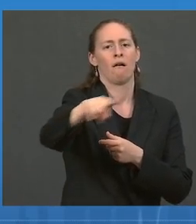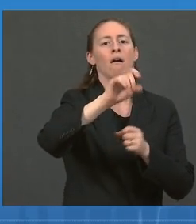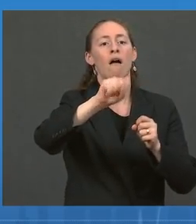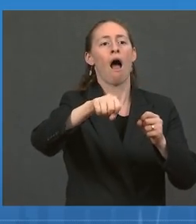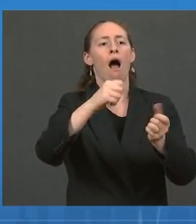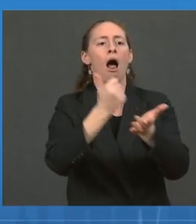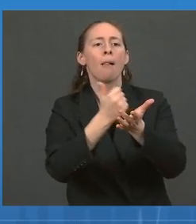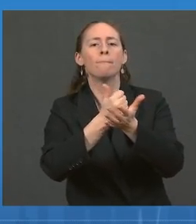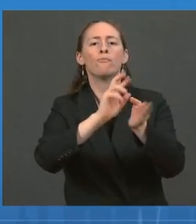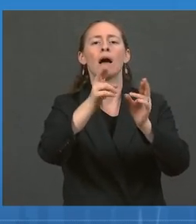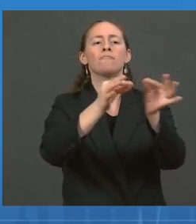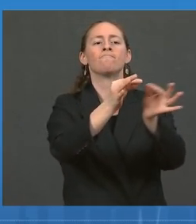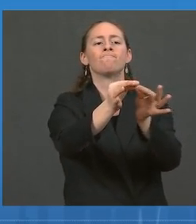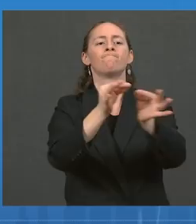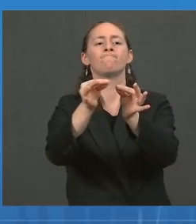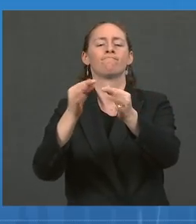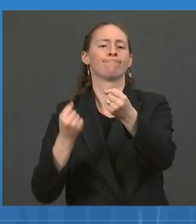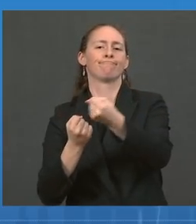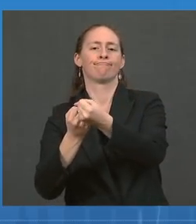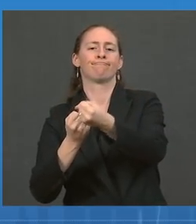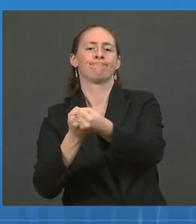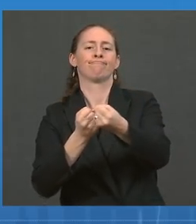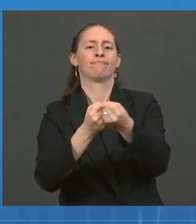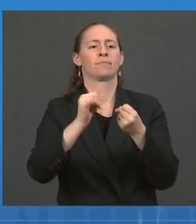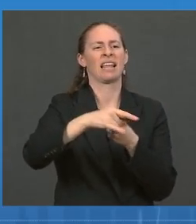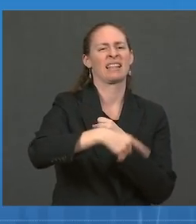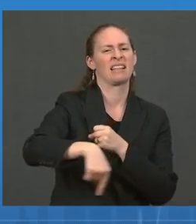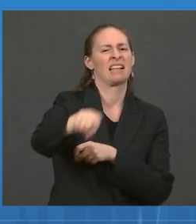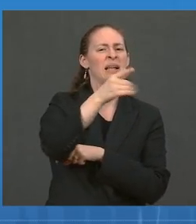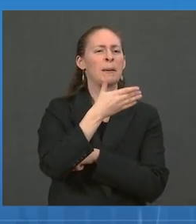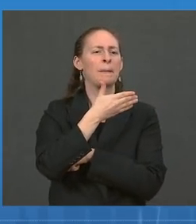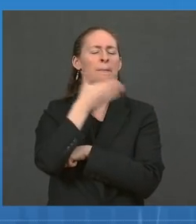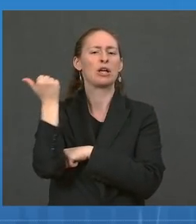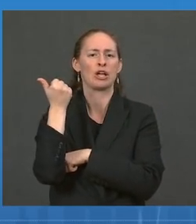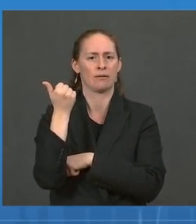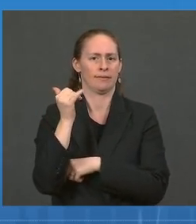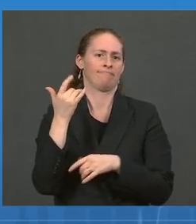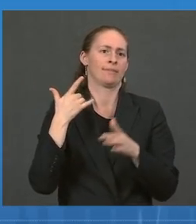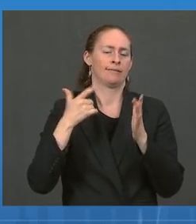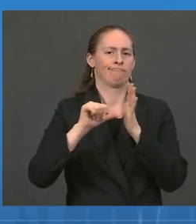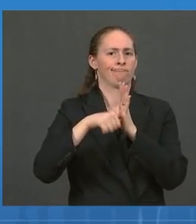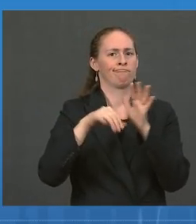And we all know the importance of doctors and health professionals in terms of reaching people in a trusted messenger way.